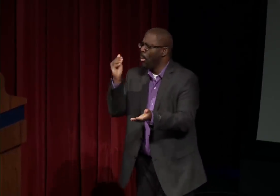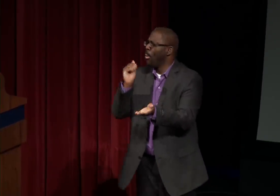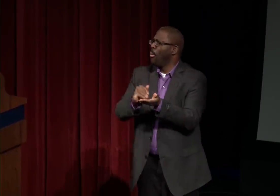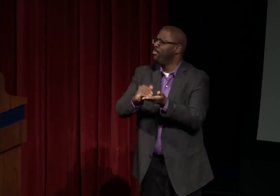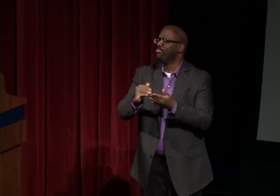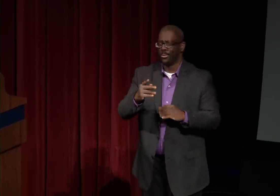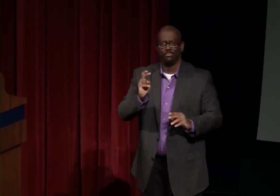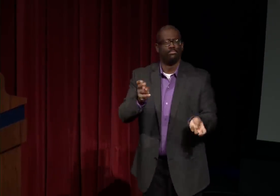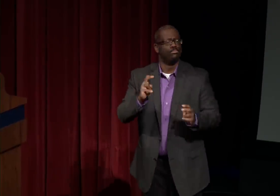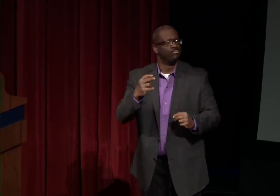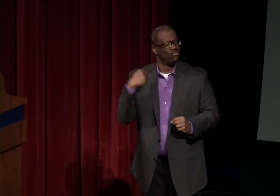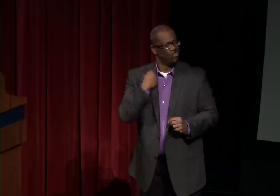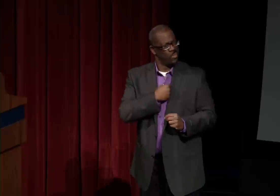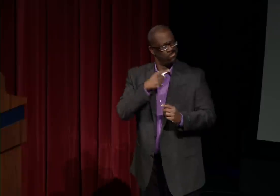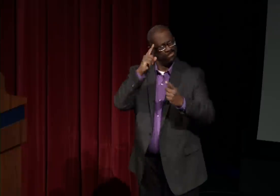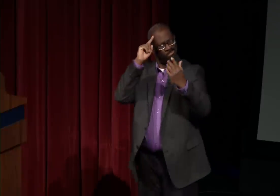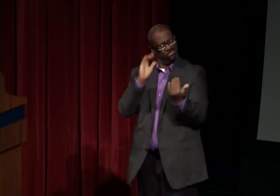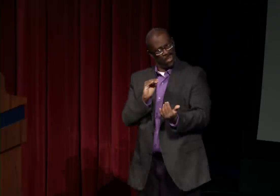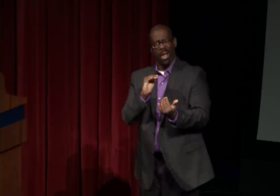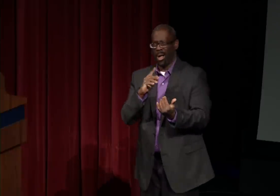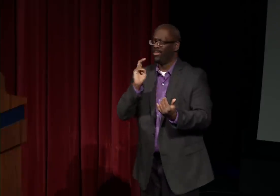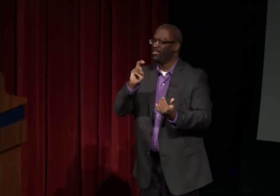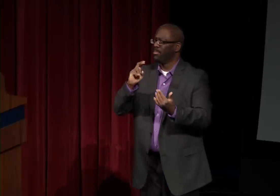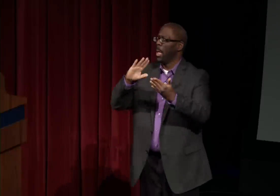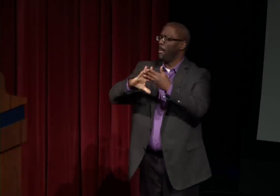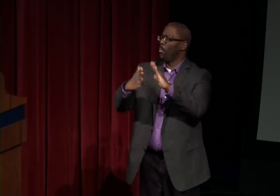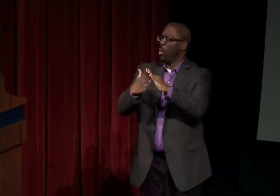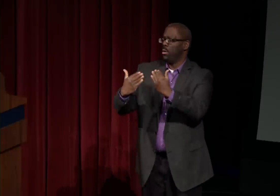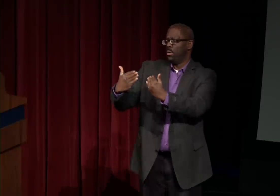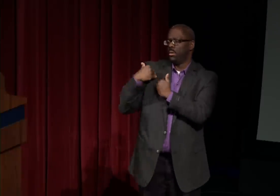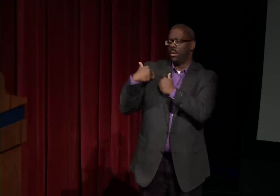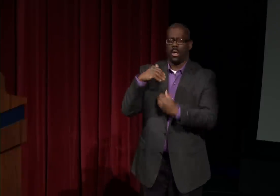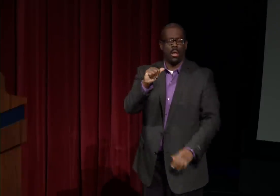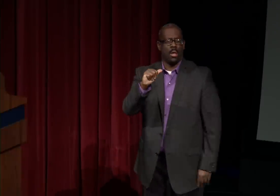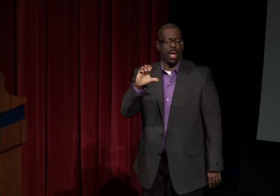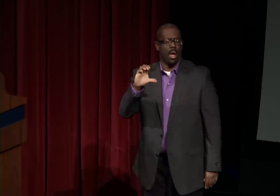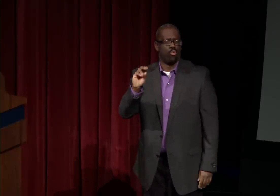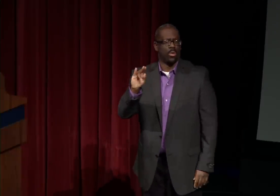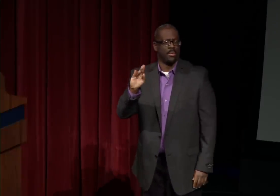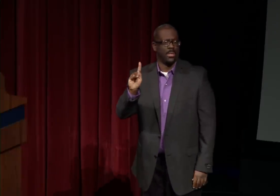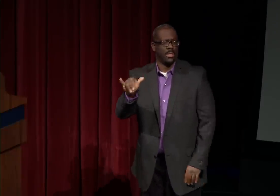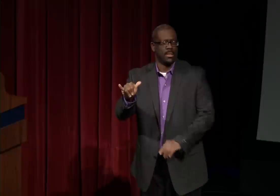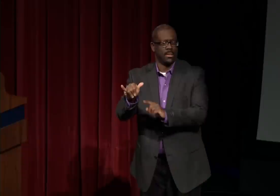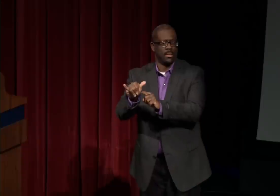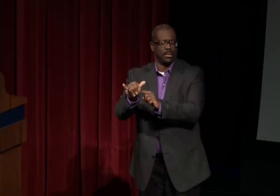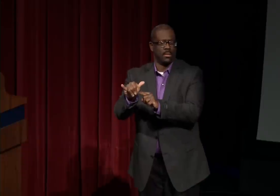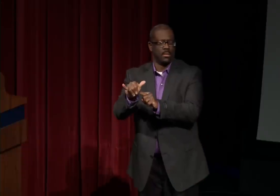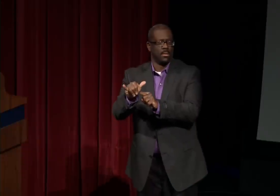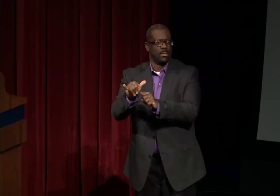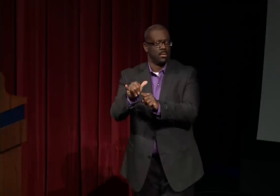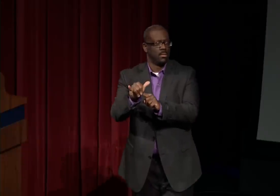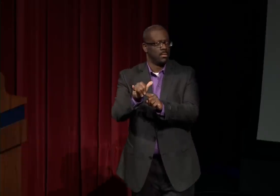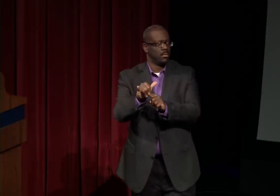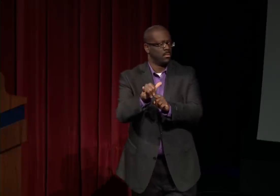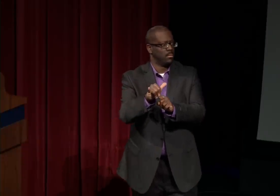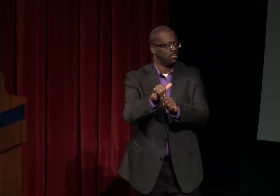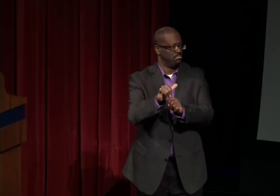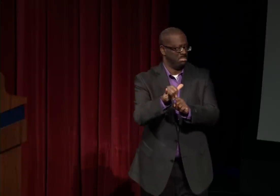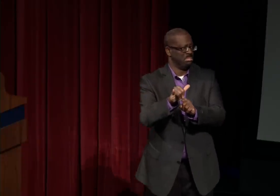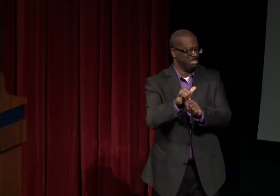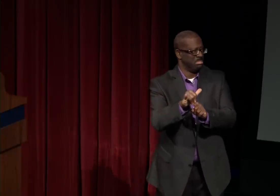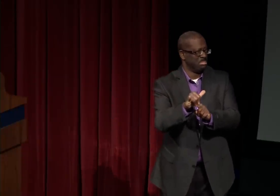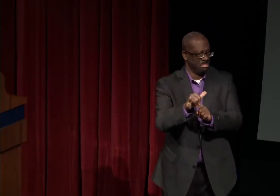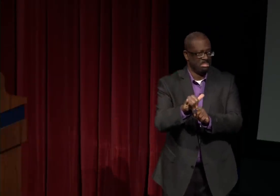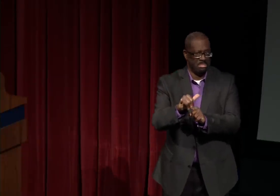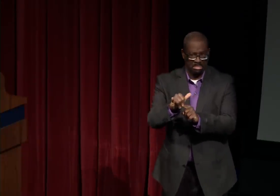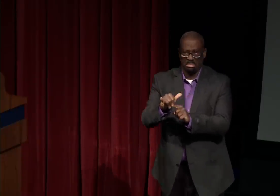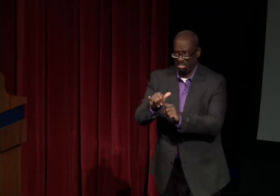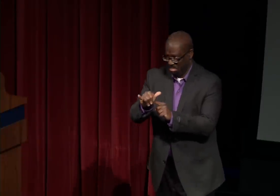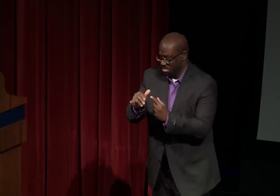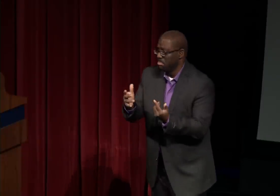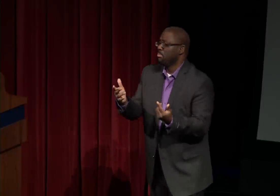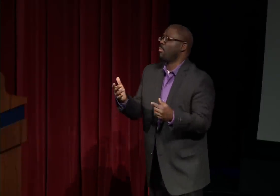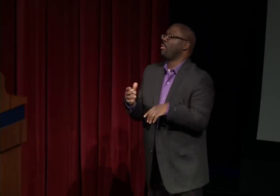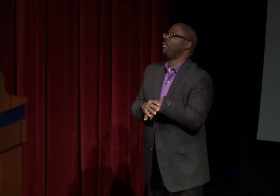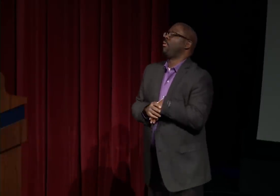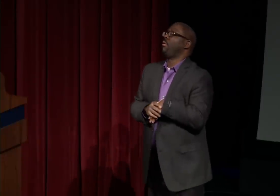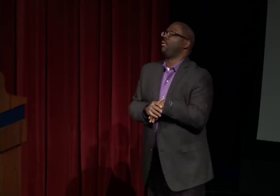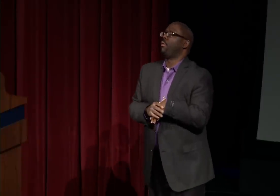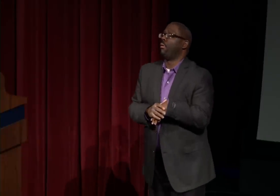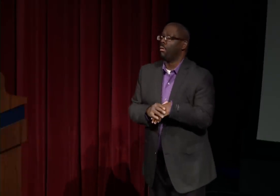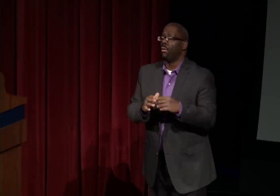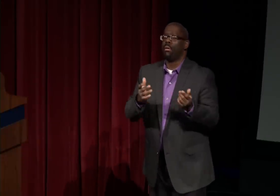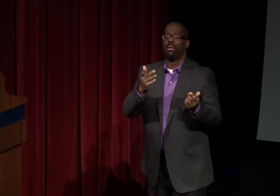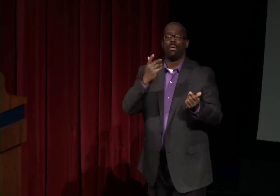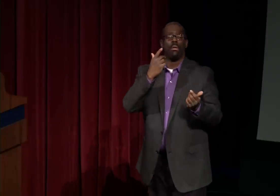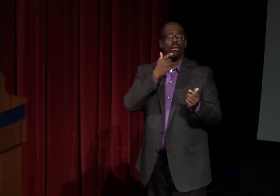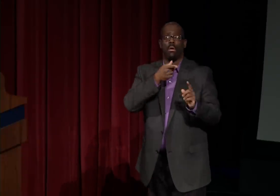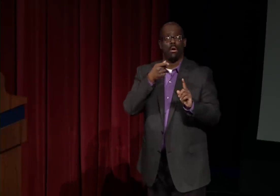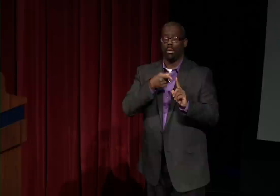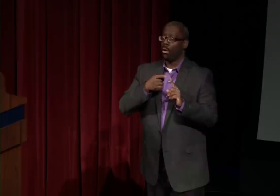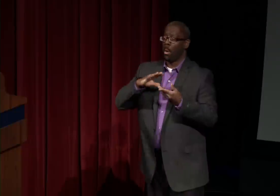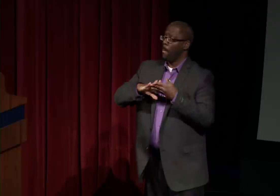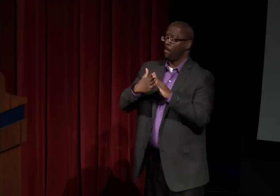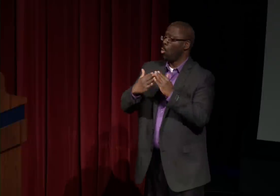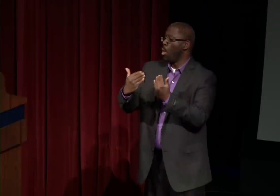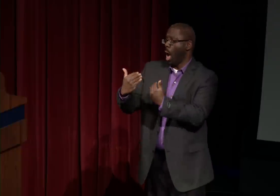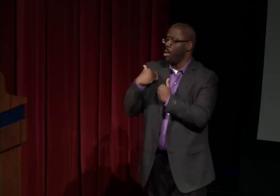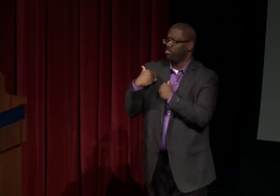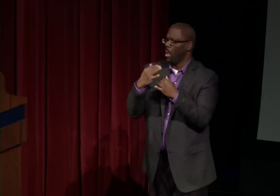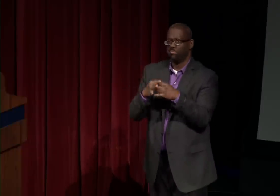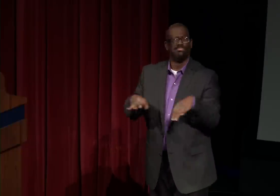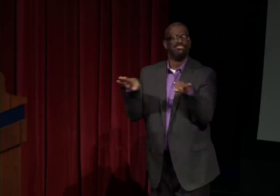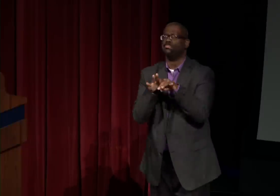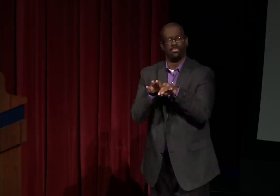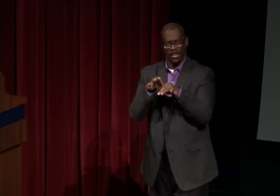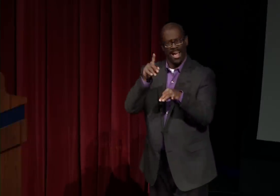Nathie thought about accountability a lot more.